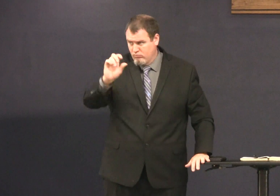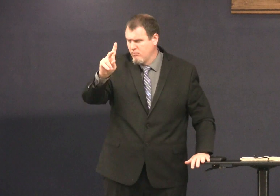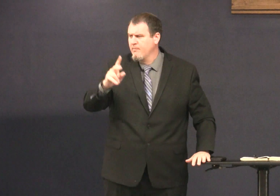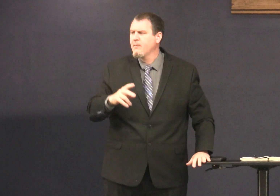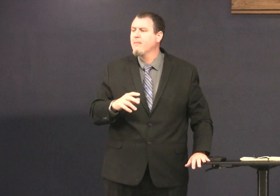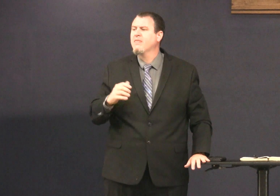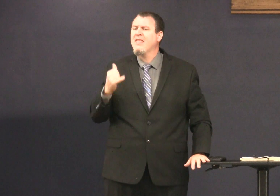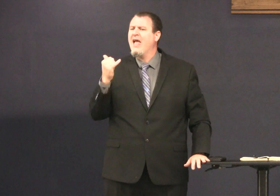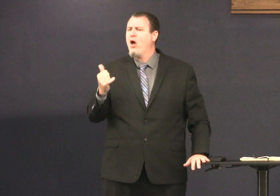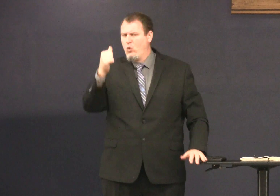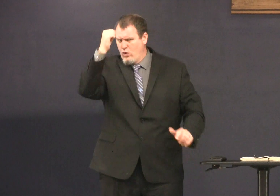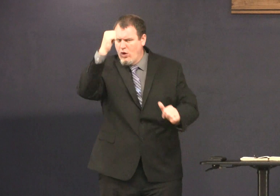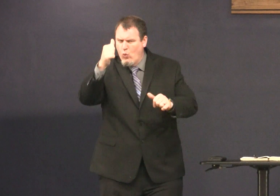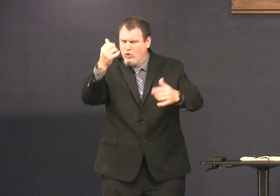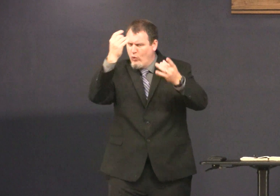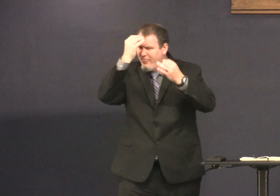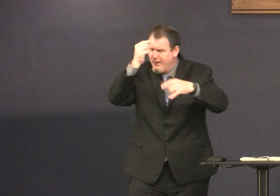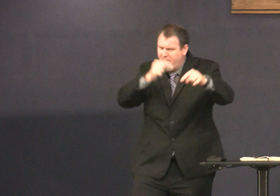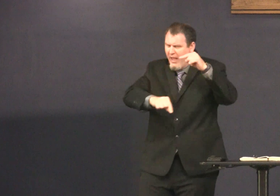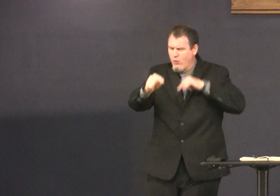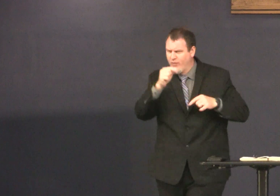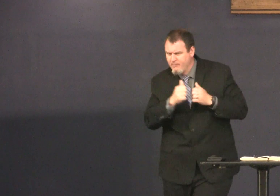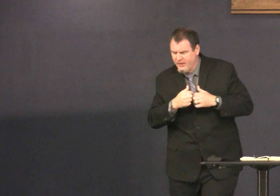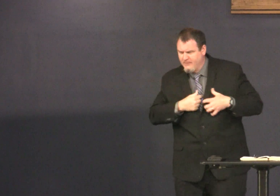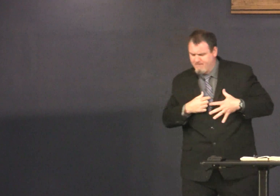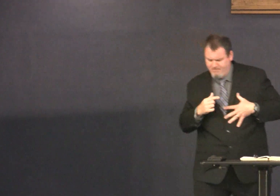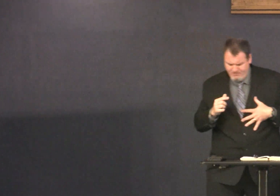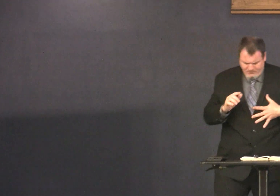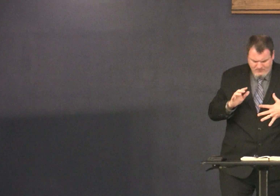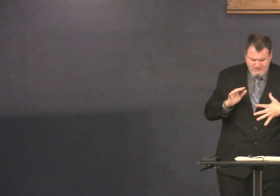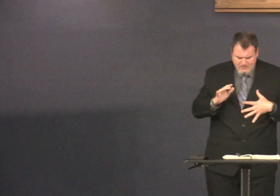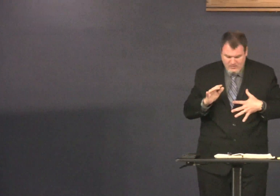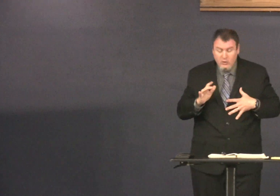Jesus we know Jesus prayed a lot I want you to go back with me for a